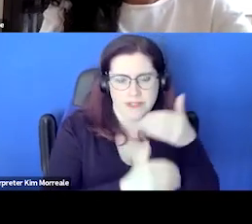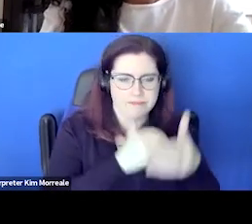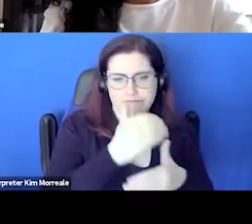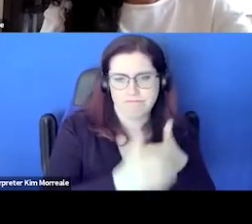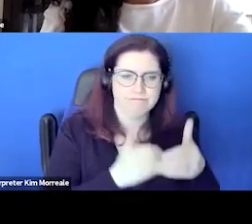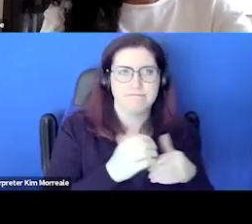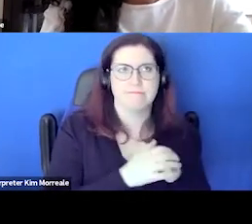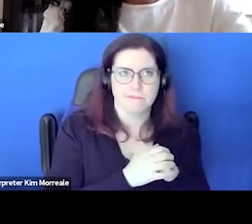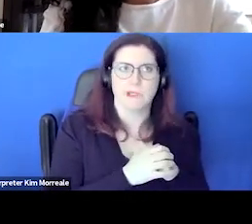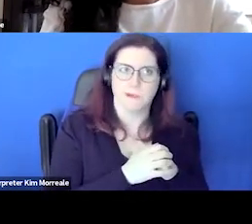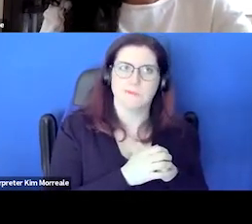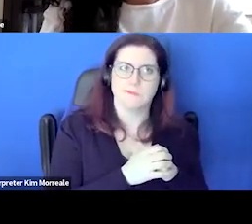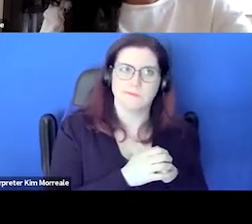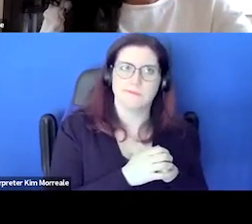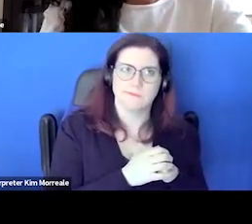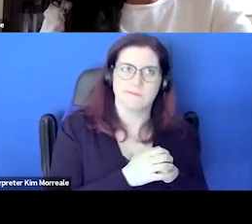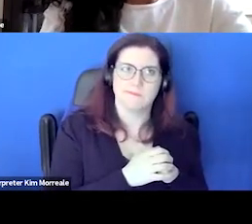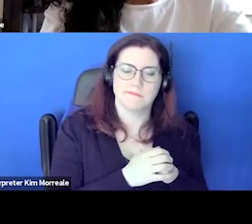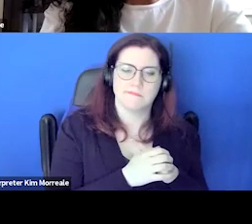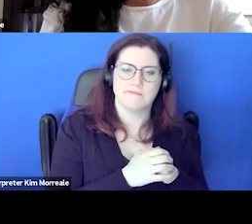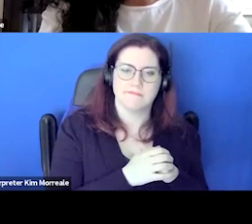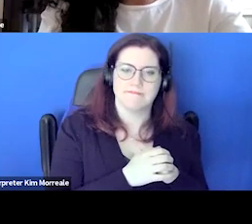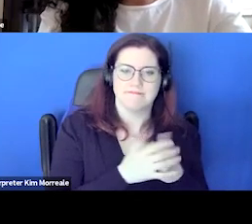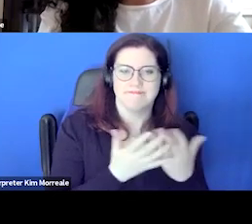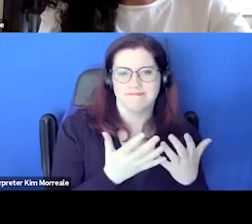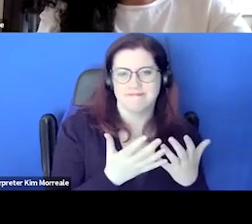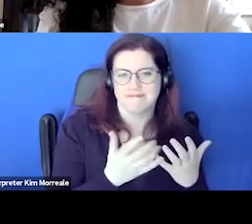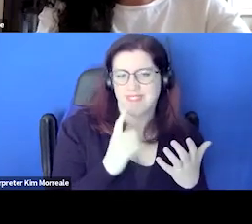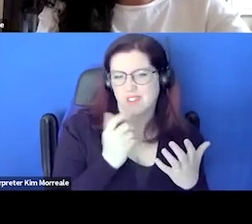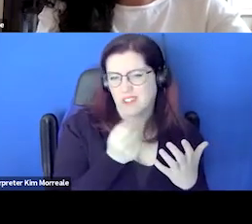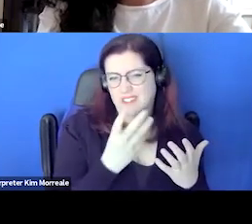So there's a number of things that create those barriers